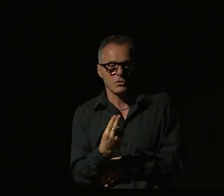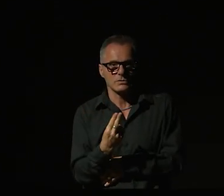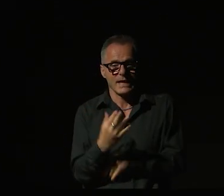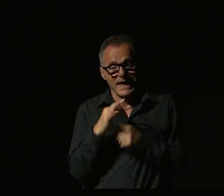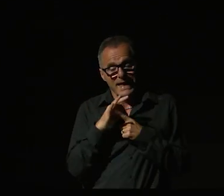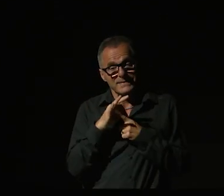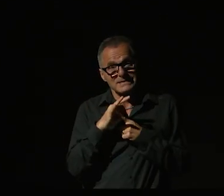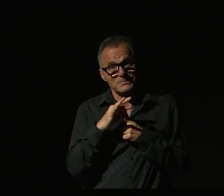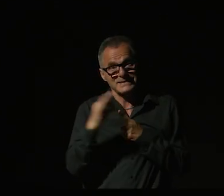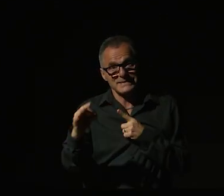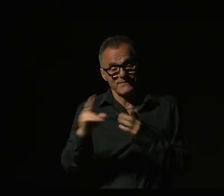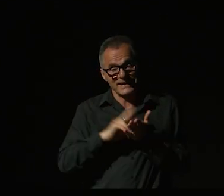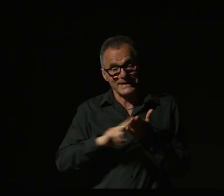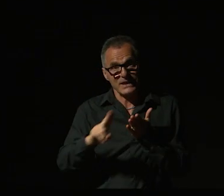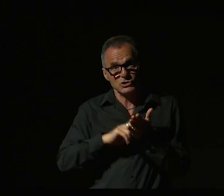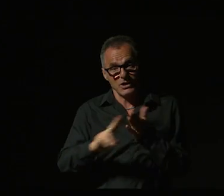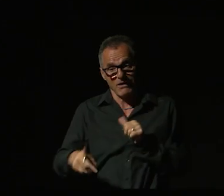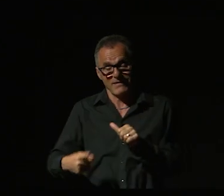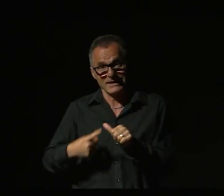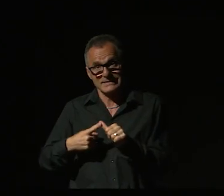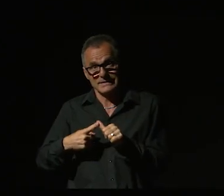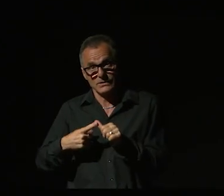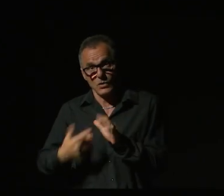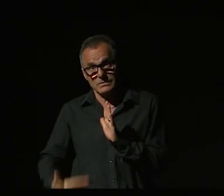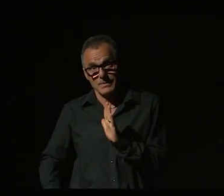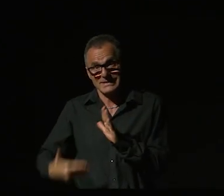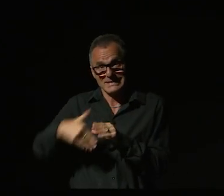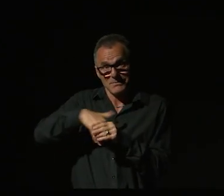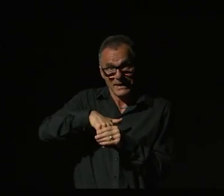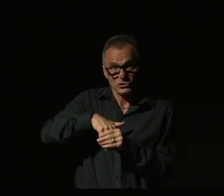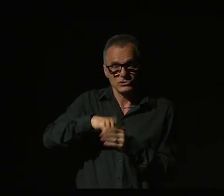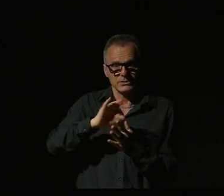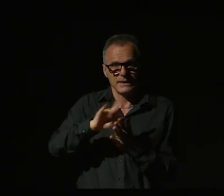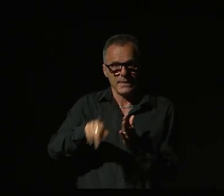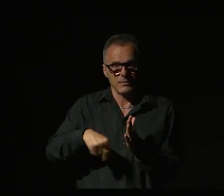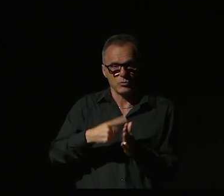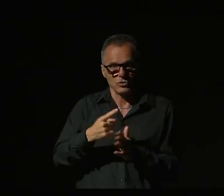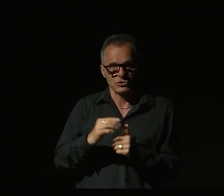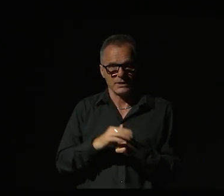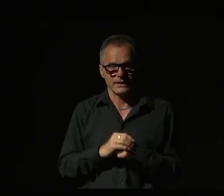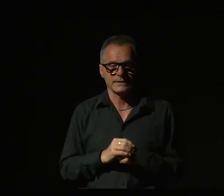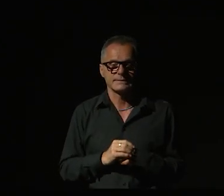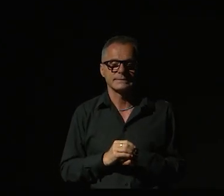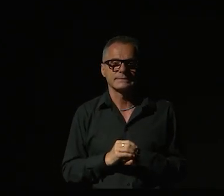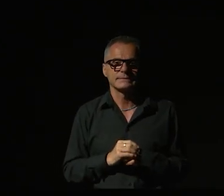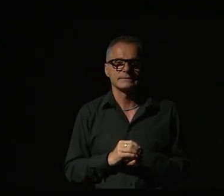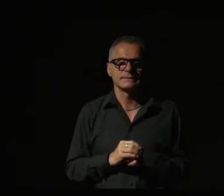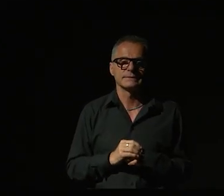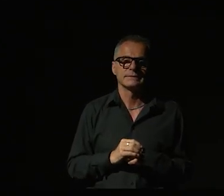of Agostino's participation in this monumental project. As preparatory works, they represent